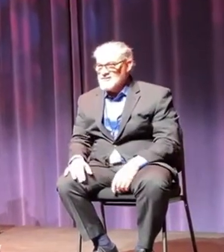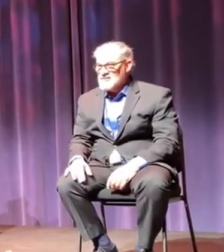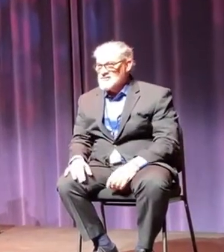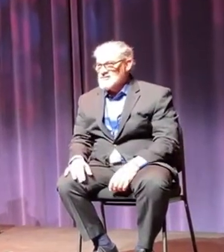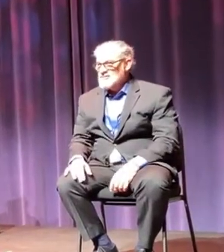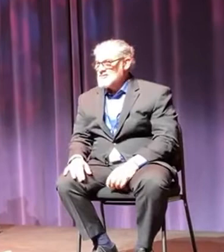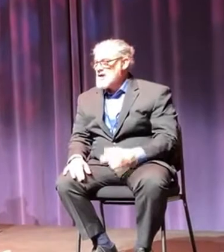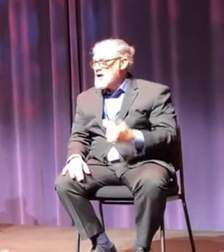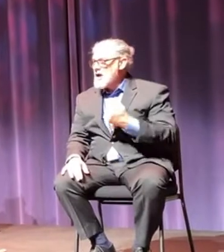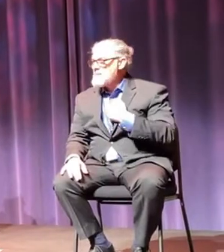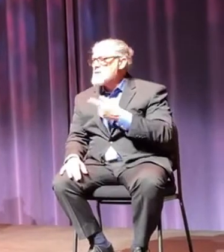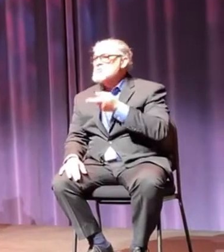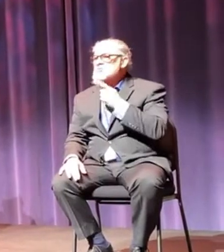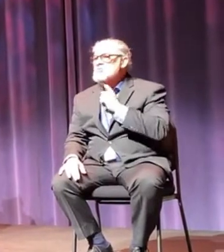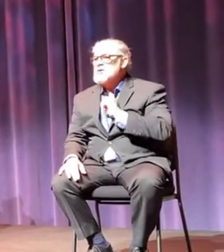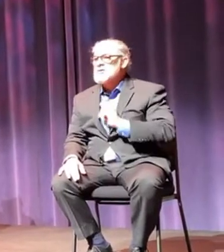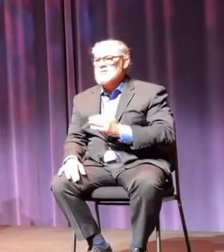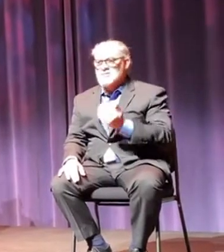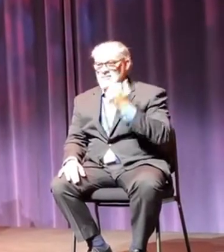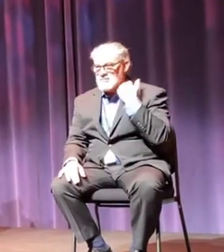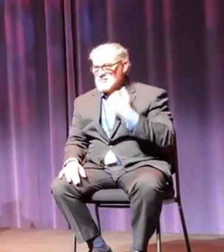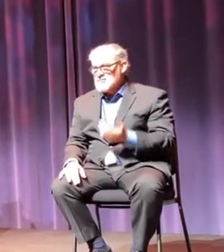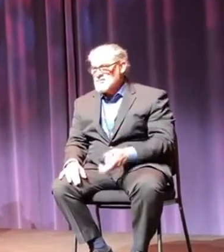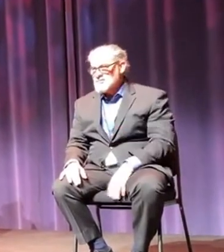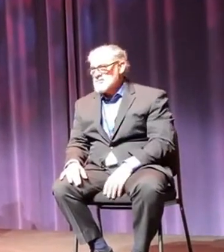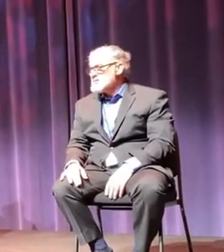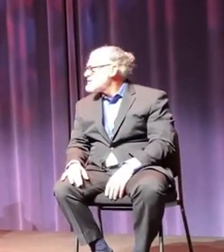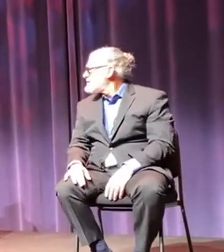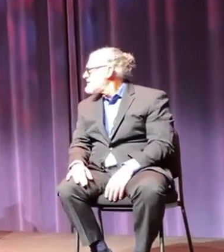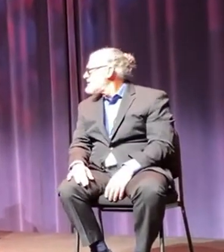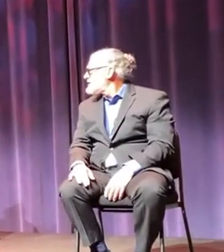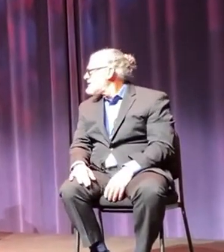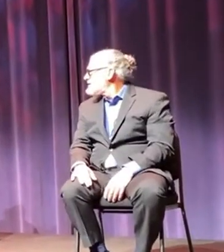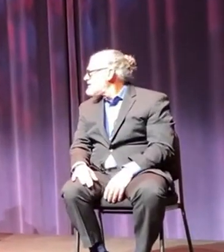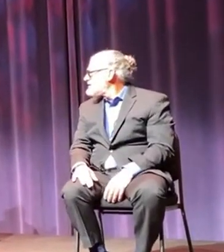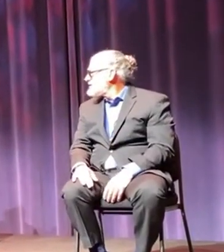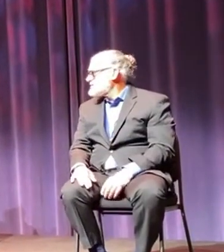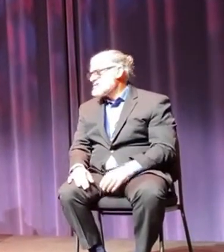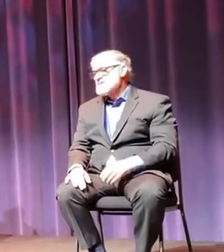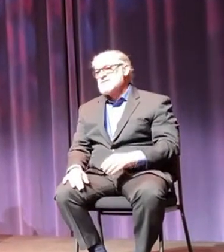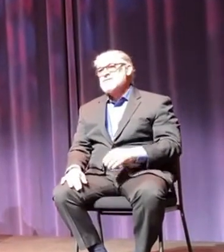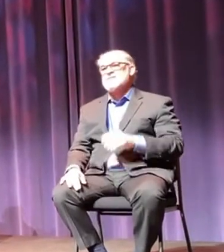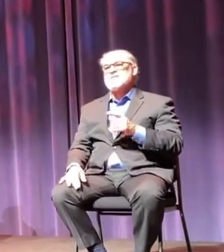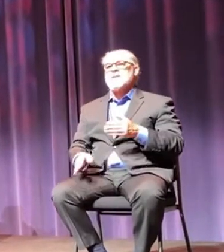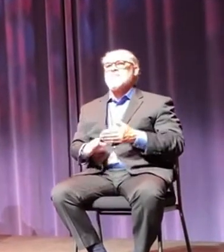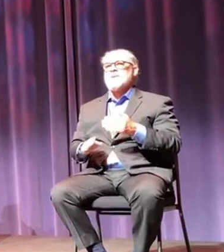I am swallowing a poem praying that it will kill you. The past is a room I cannot reach